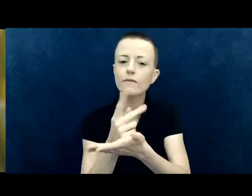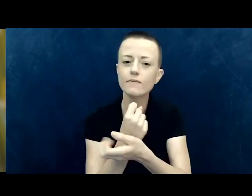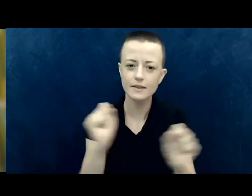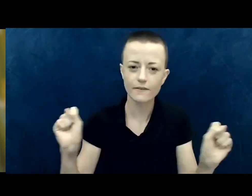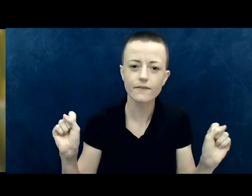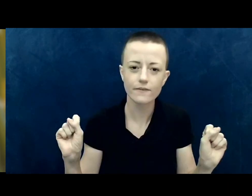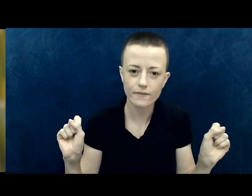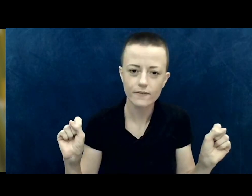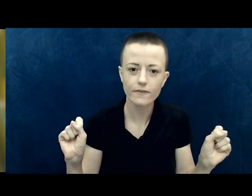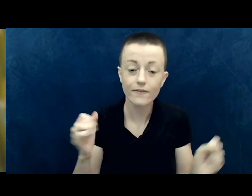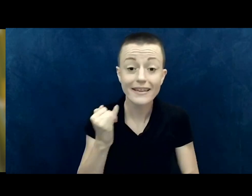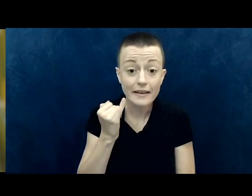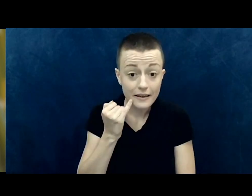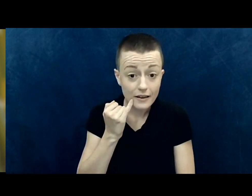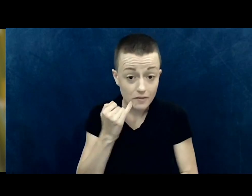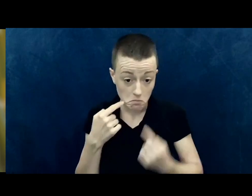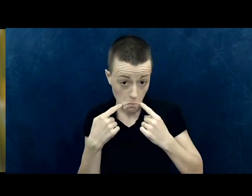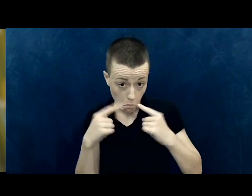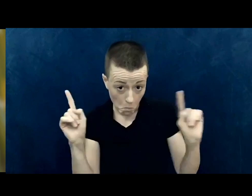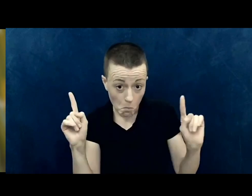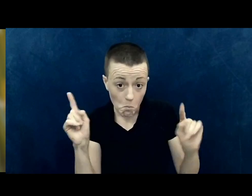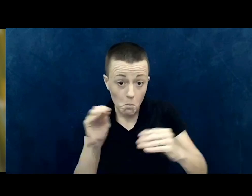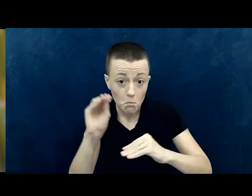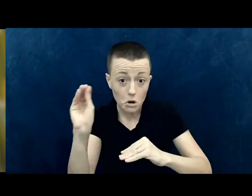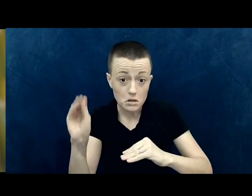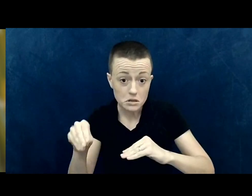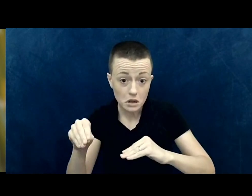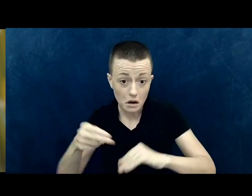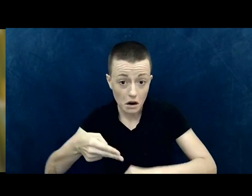they approve the vaccine if it's safe, if it works,